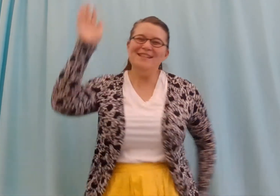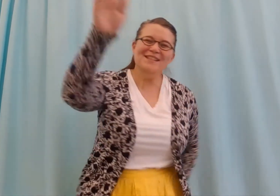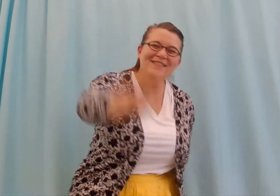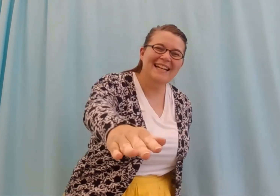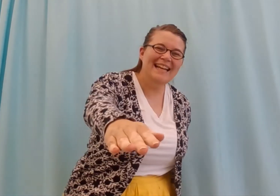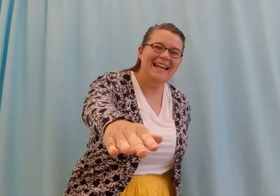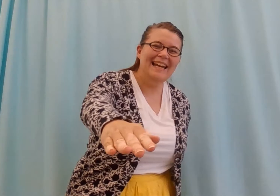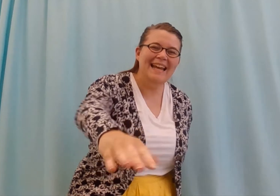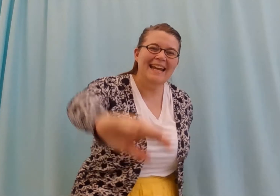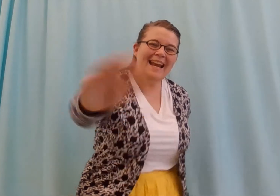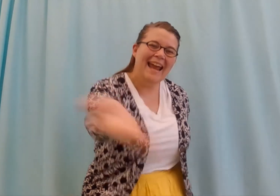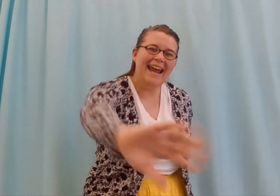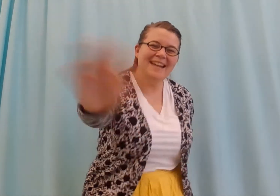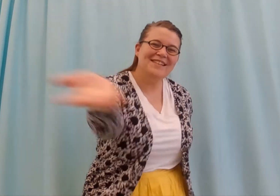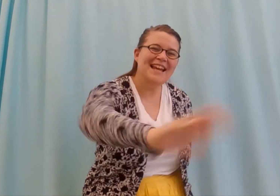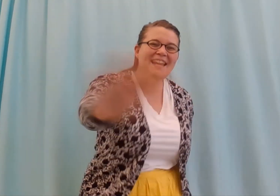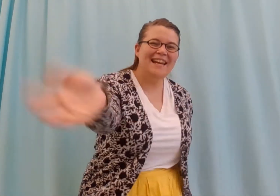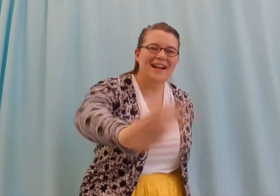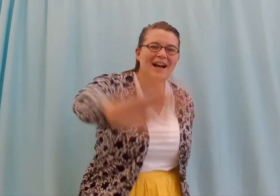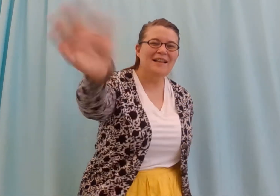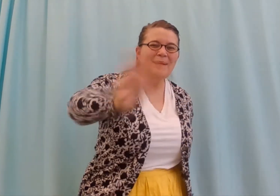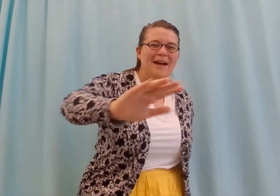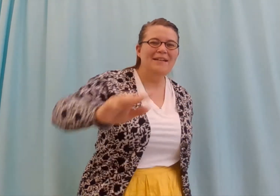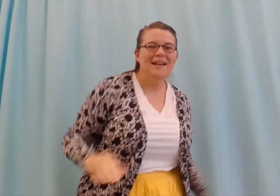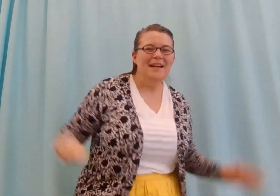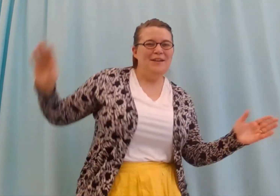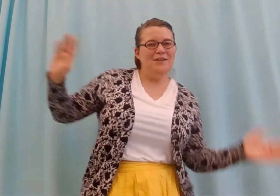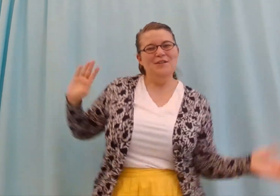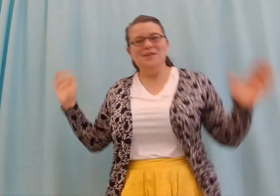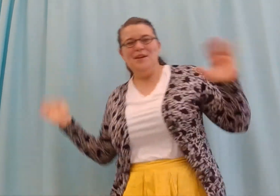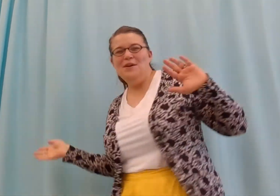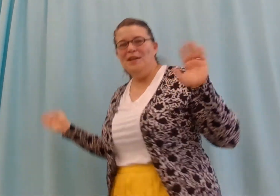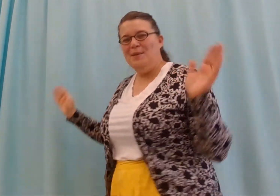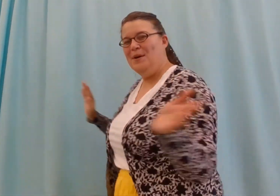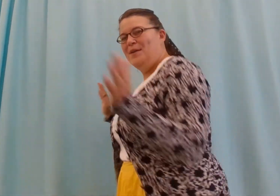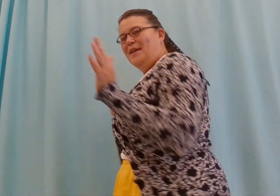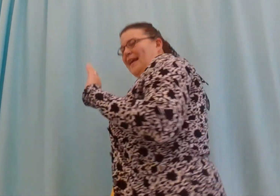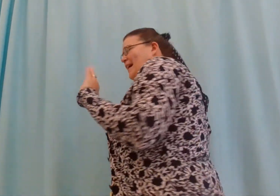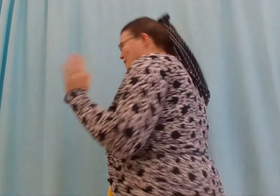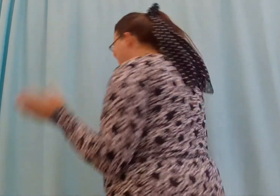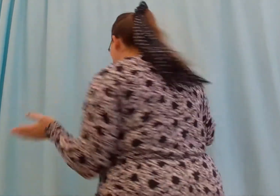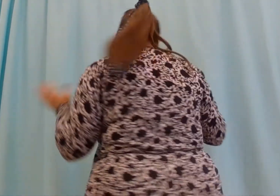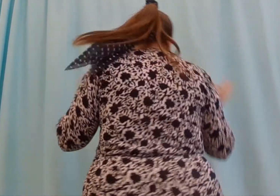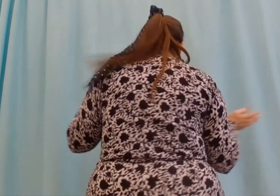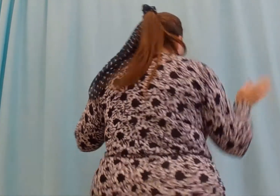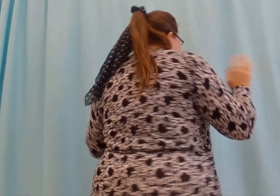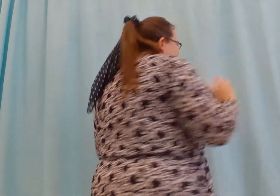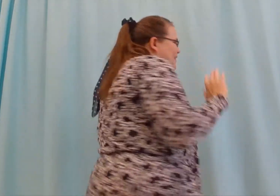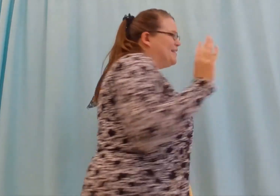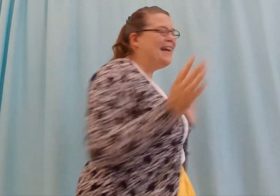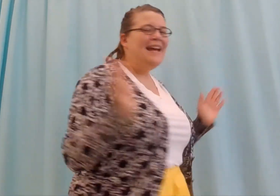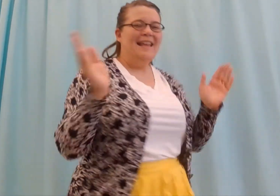your wing in and you shake it all about. You do the hokey pokey and you turn yourself around.